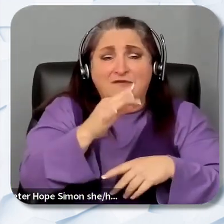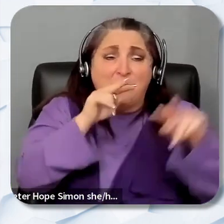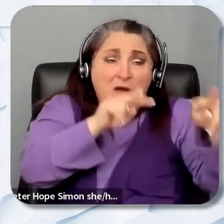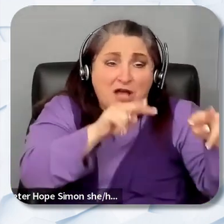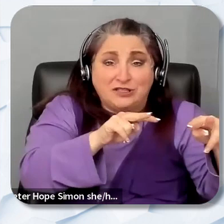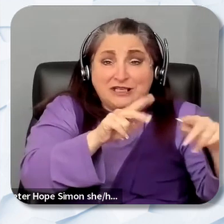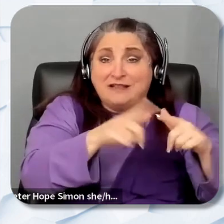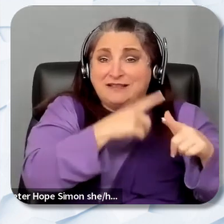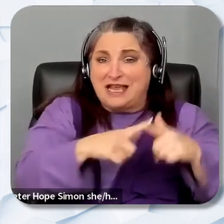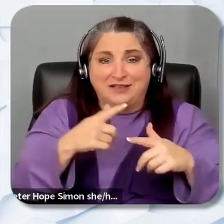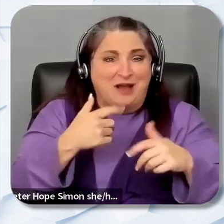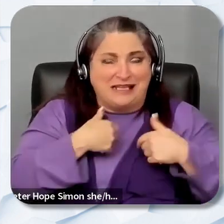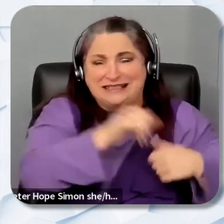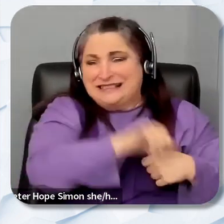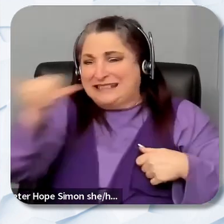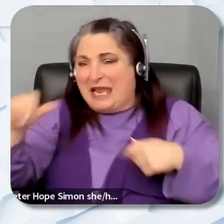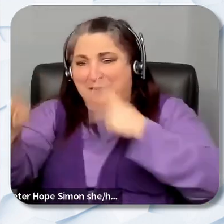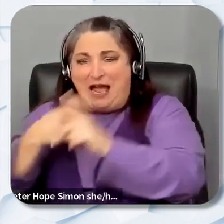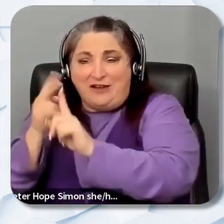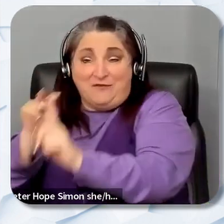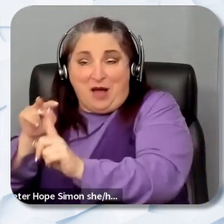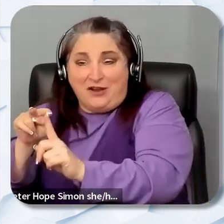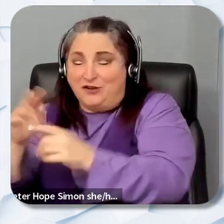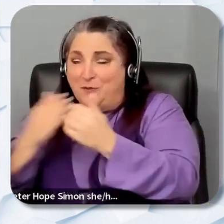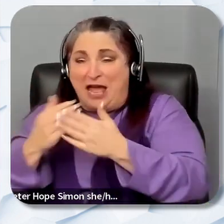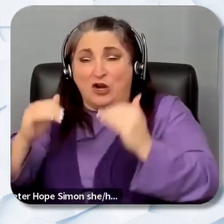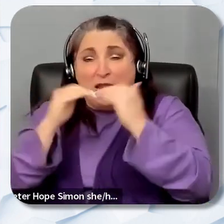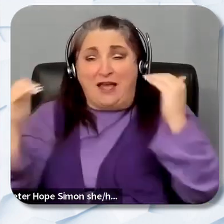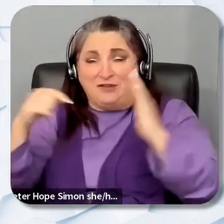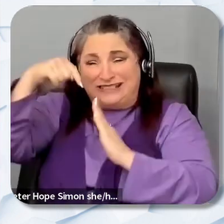of monitoring, no matter your level or intensity of need. That's what's really changing about